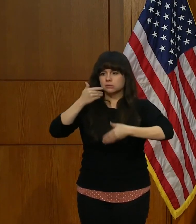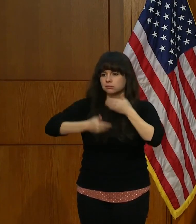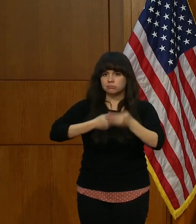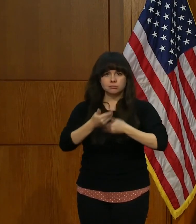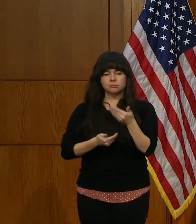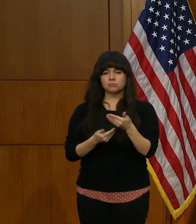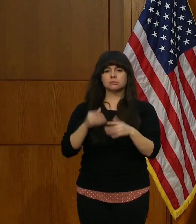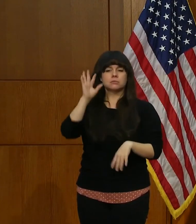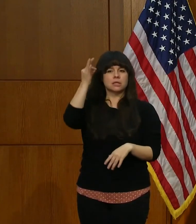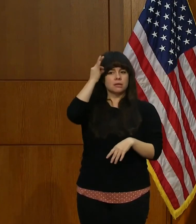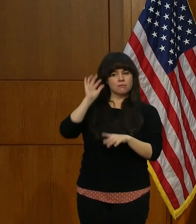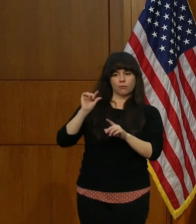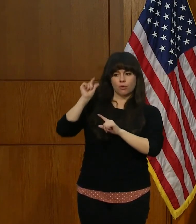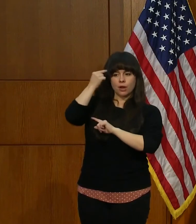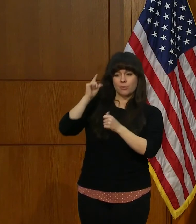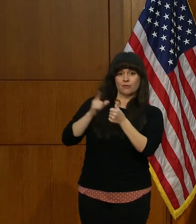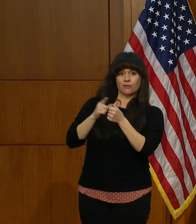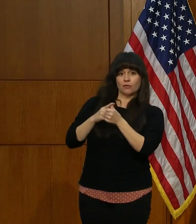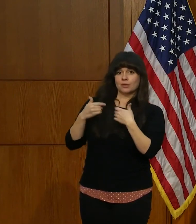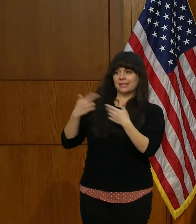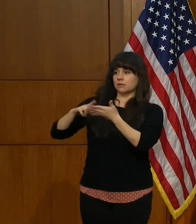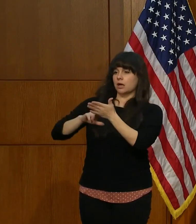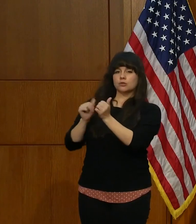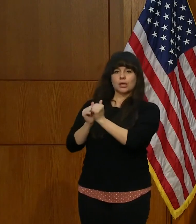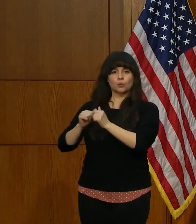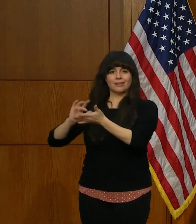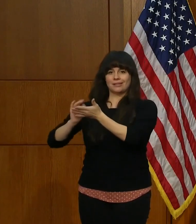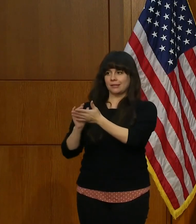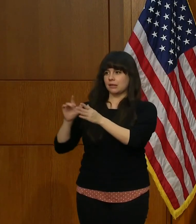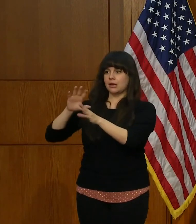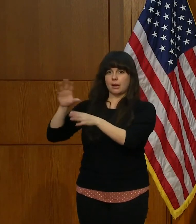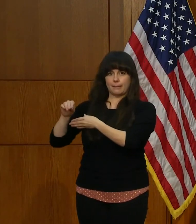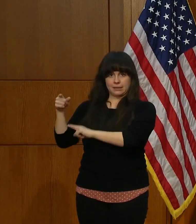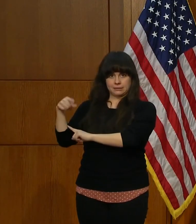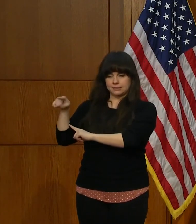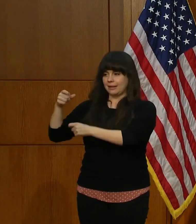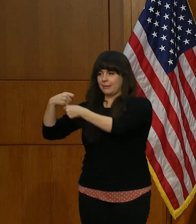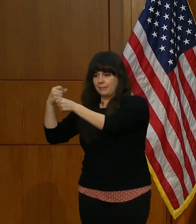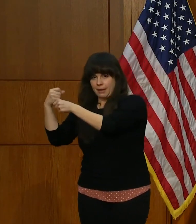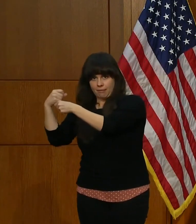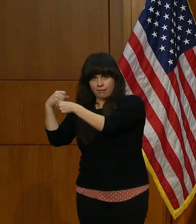SYSTEM WORKS. THE FEDERAL GOVERNMENT CONTRACTS WITH DRUG